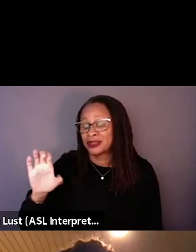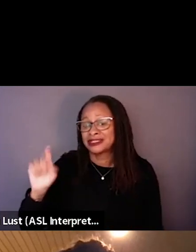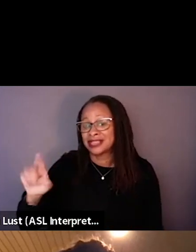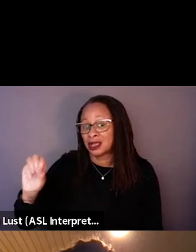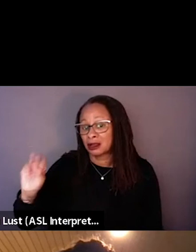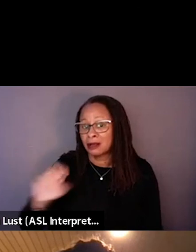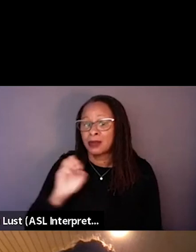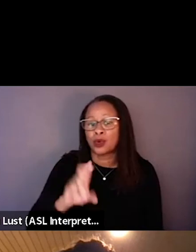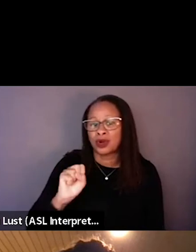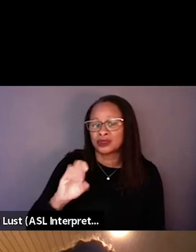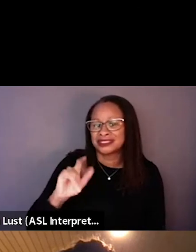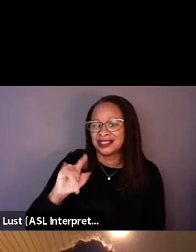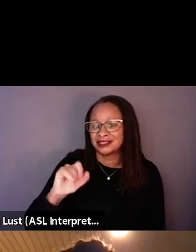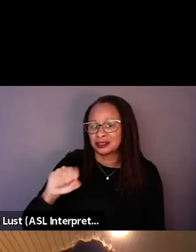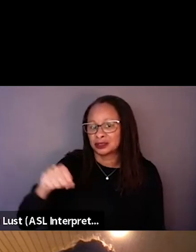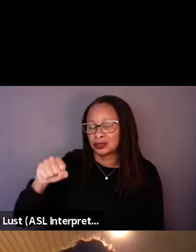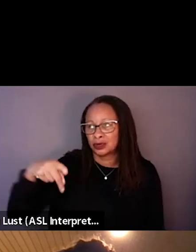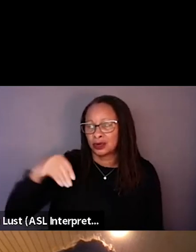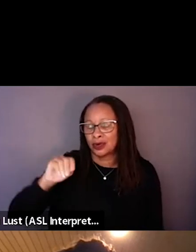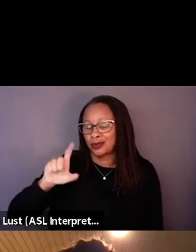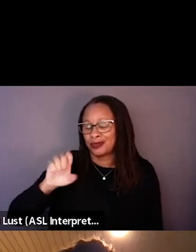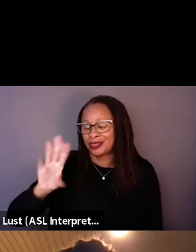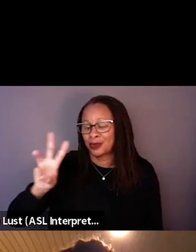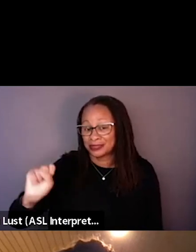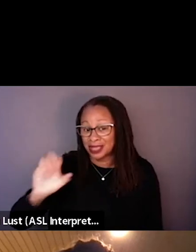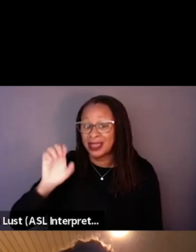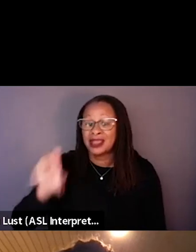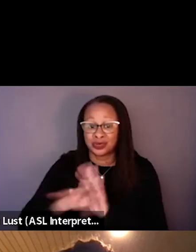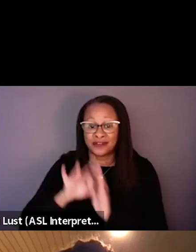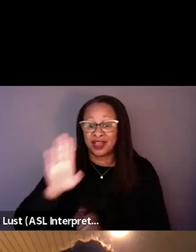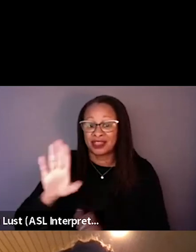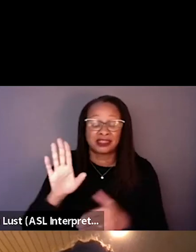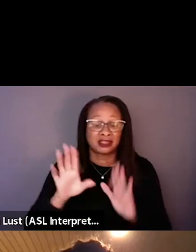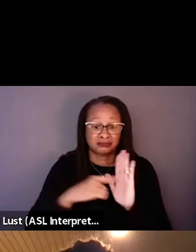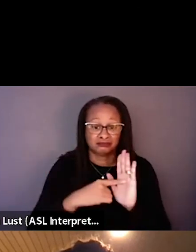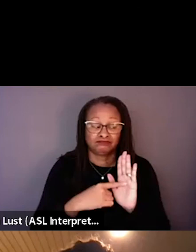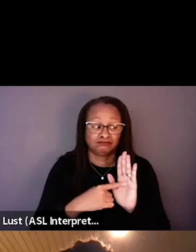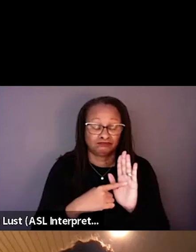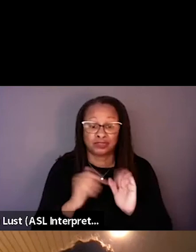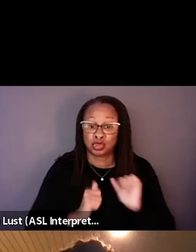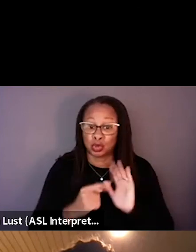website, then you can find all the show times. We're still in lots of festivals in the US and all over the